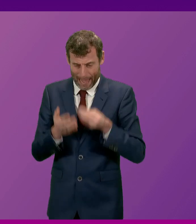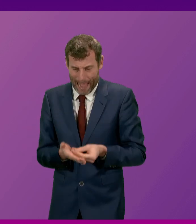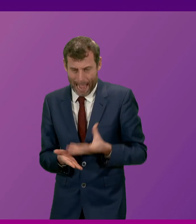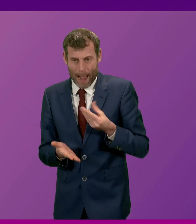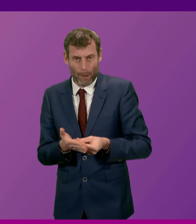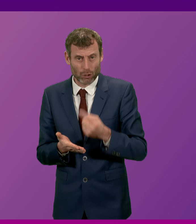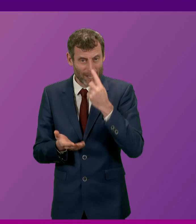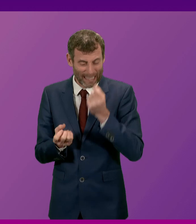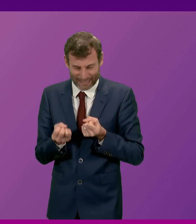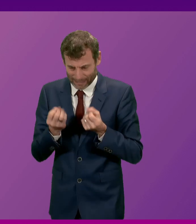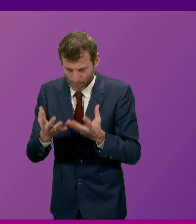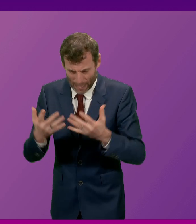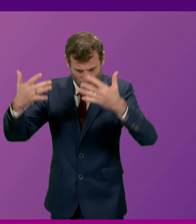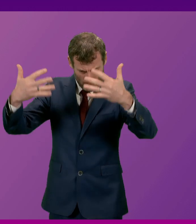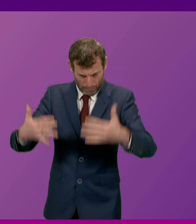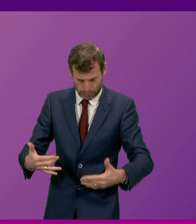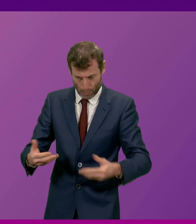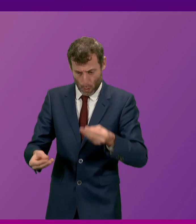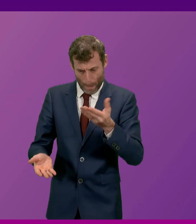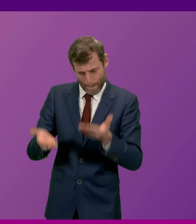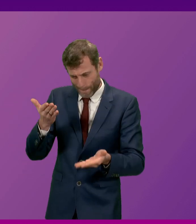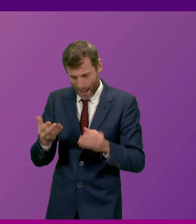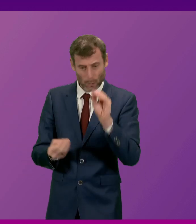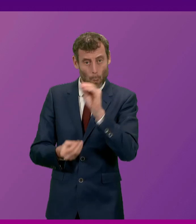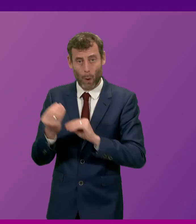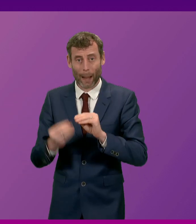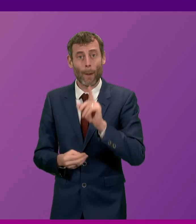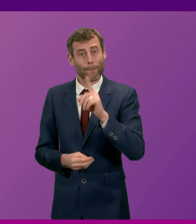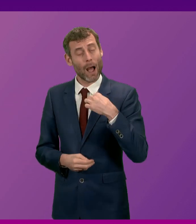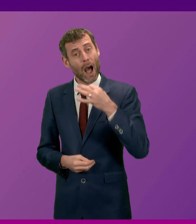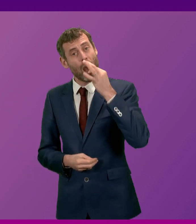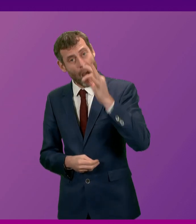I respectfully encourage and invite Mr Sarwar to work with the Scottish Government to ensure